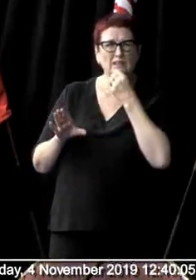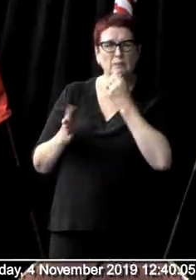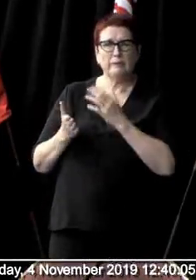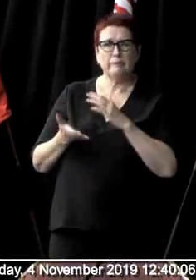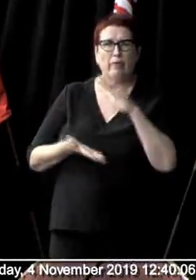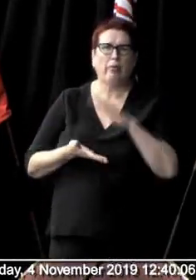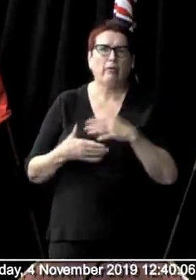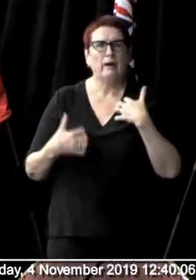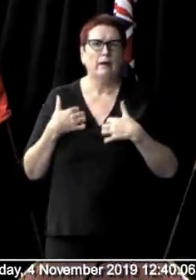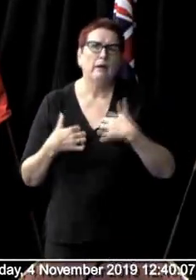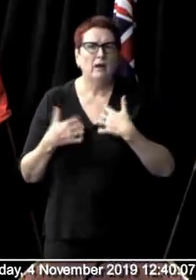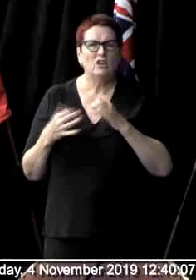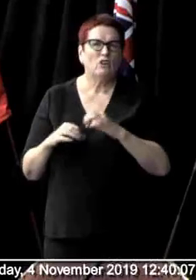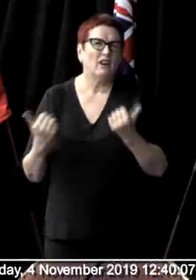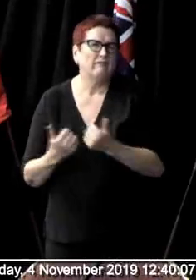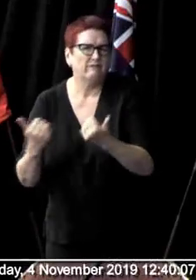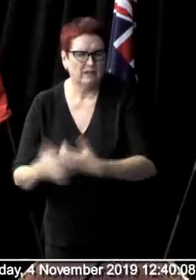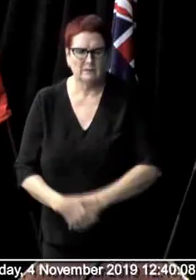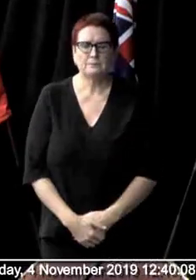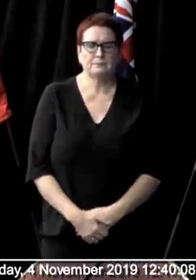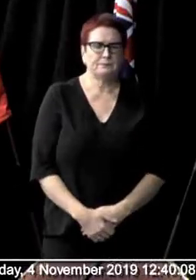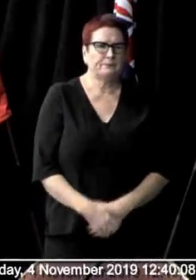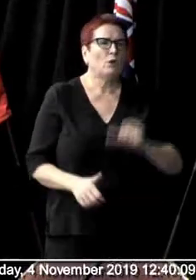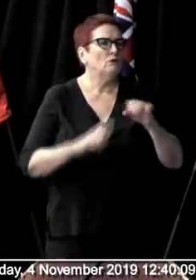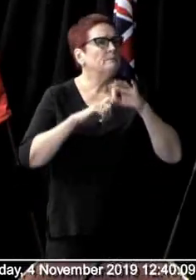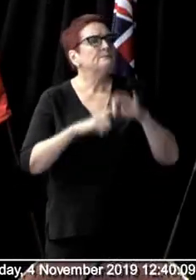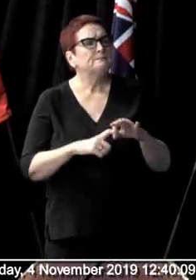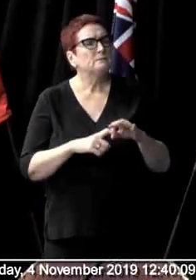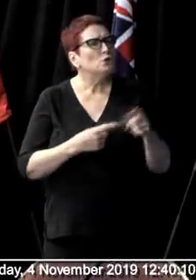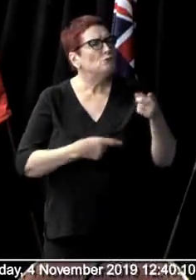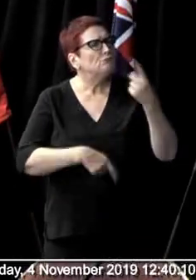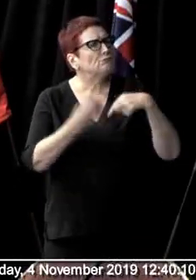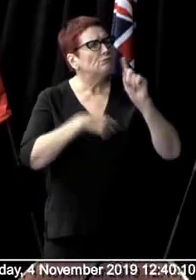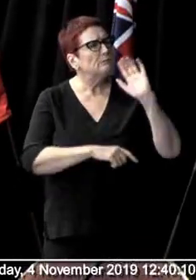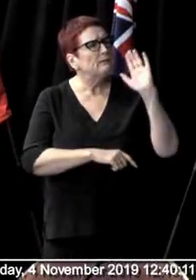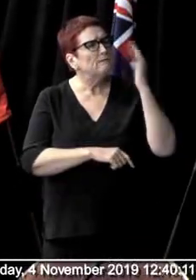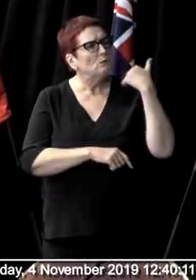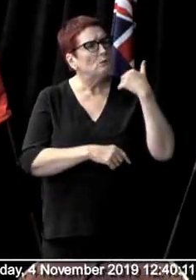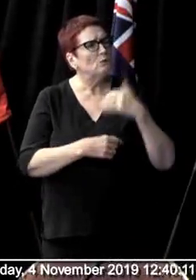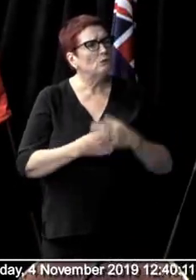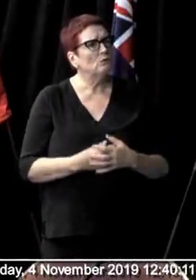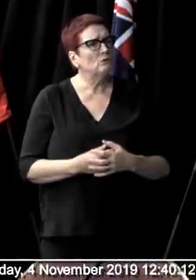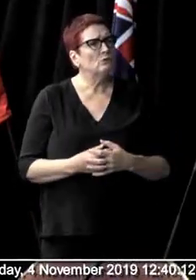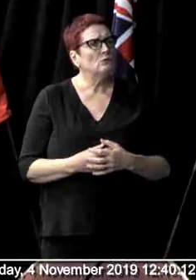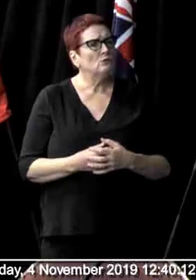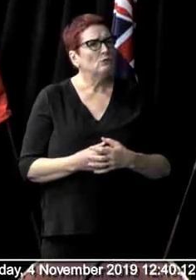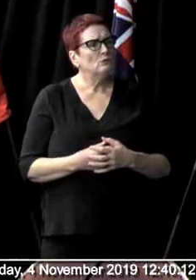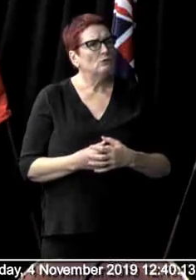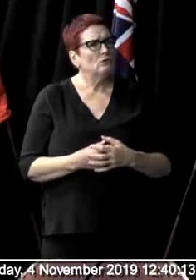Alright. So generally, you described – the thing you found great about the